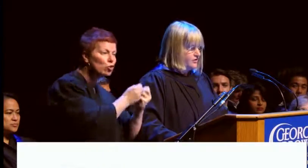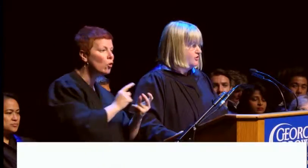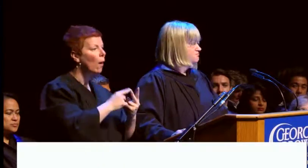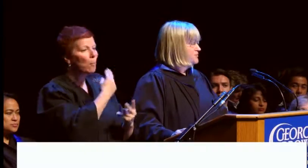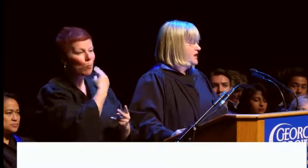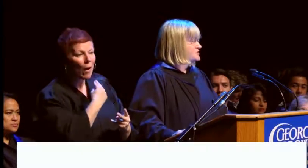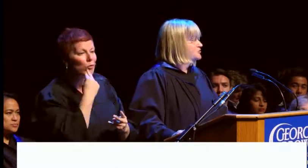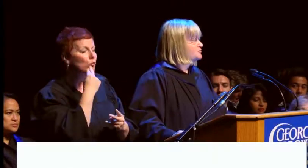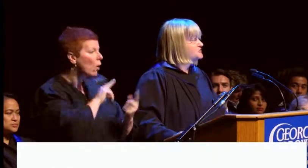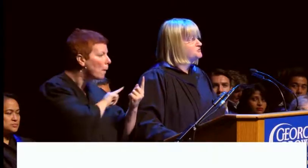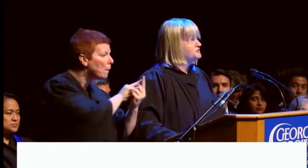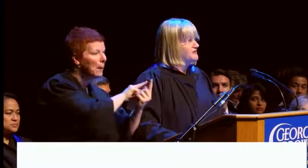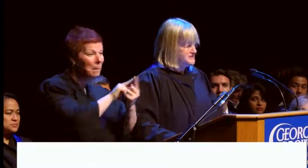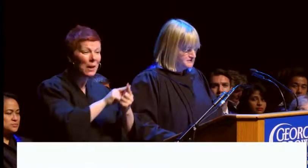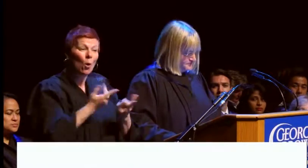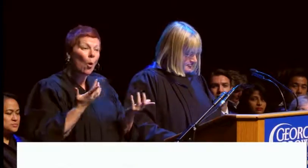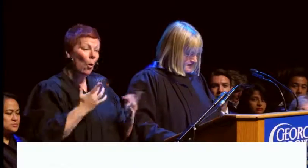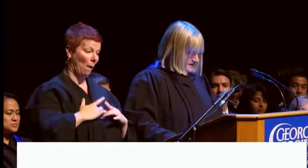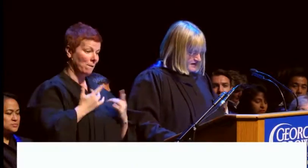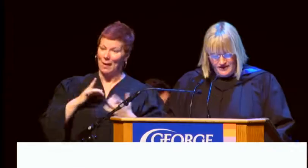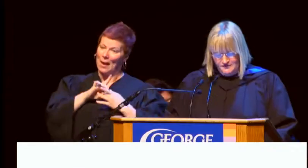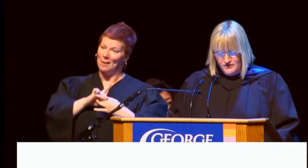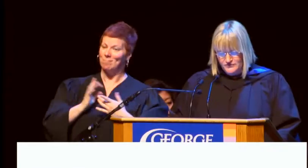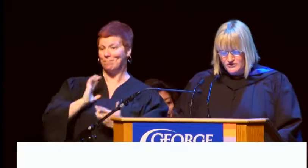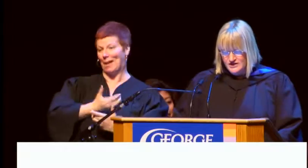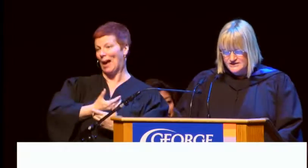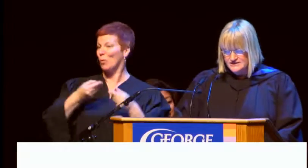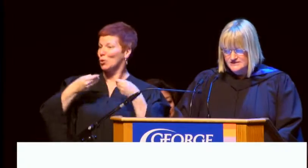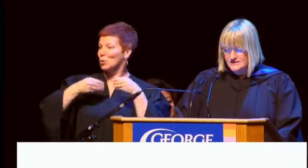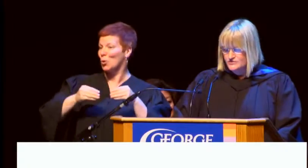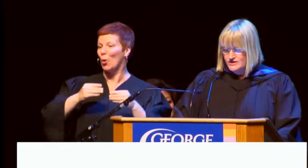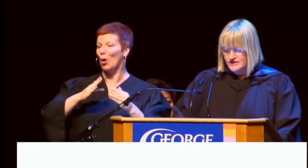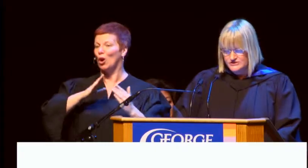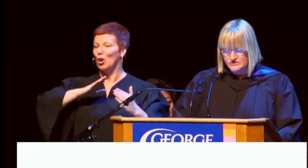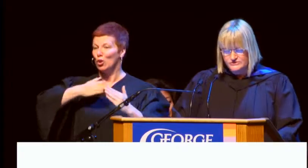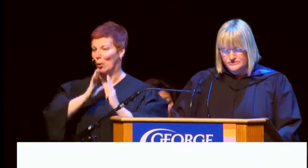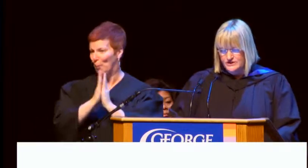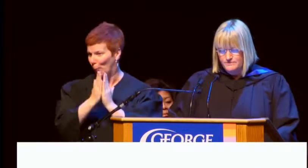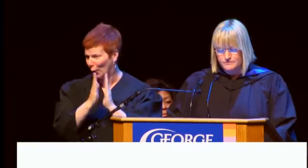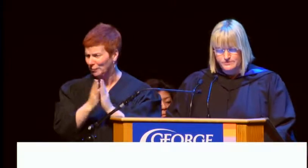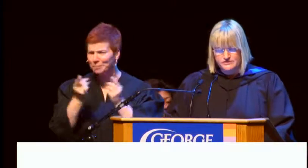OR PERHAPS A COOKBOOK STORE EVENT. IF YOU HAVE A GREAT IDEA AND NO CONNECTION TO THE COMPANY OR PERSON